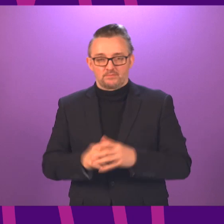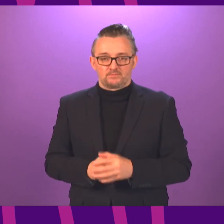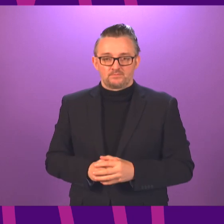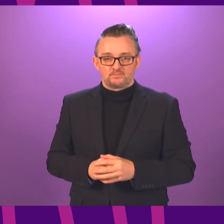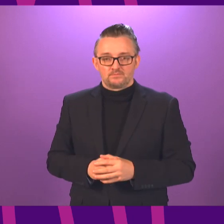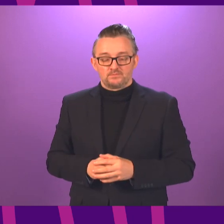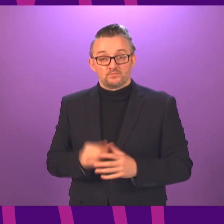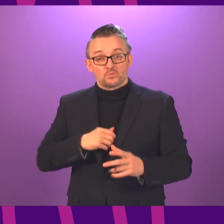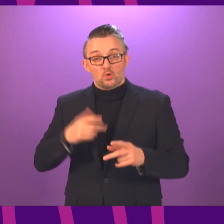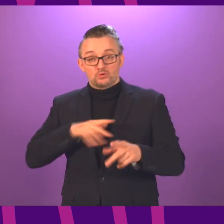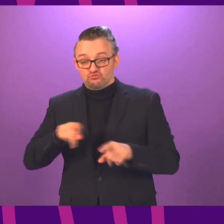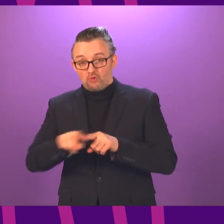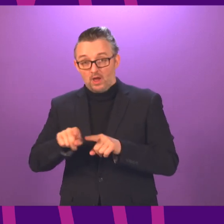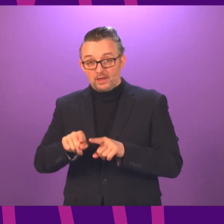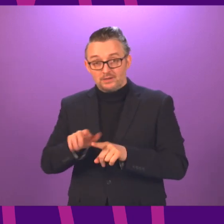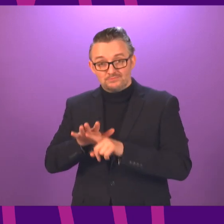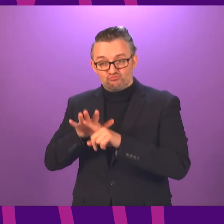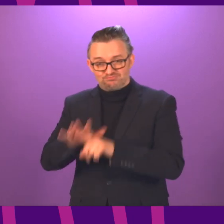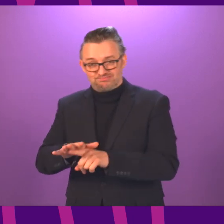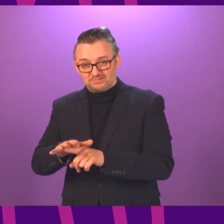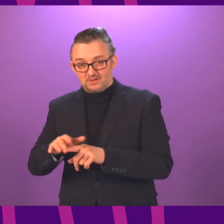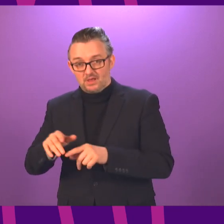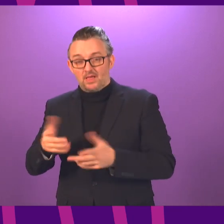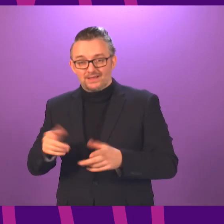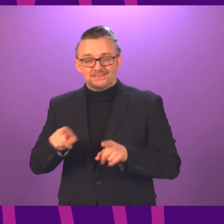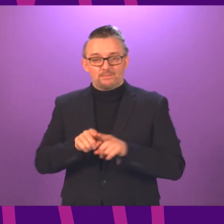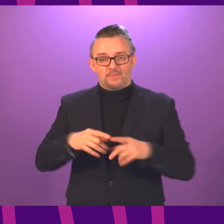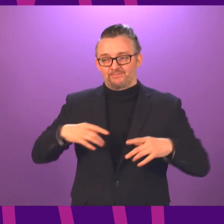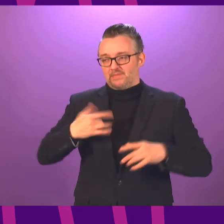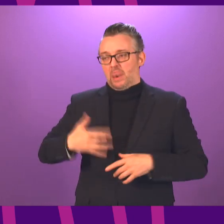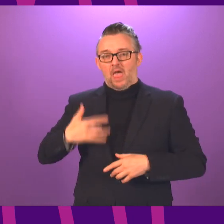impacts of Covid while maximising our ability to live unrestricted lives, we must get the